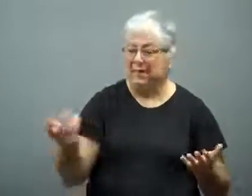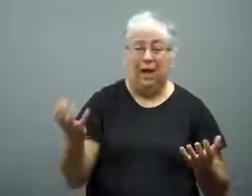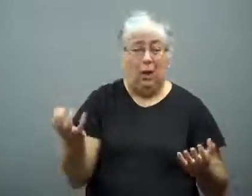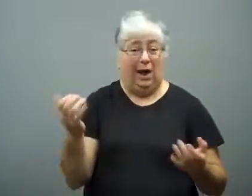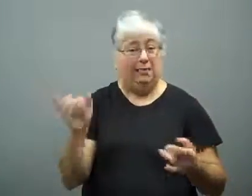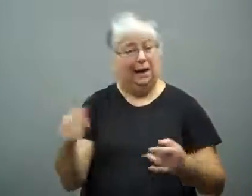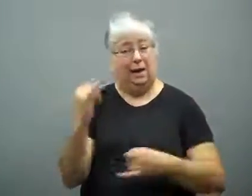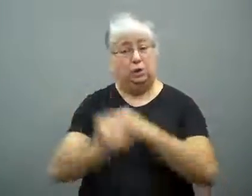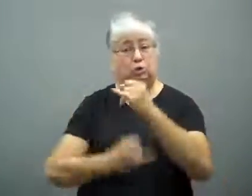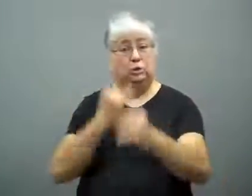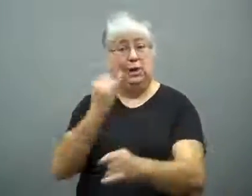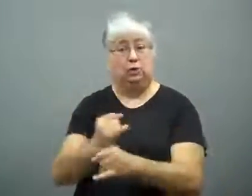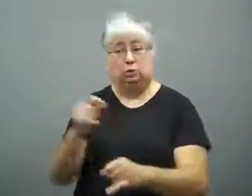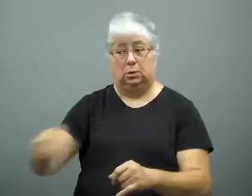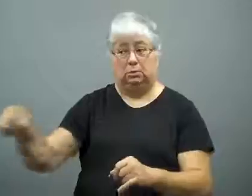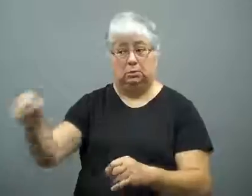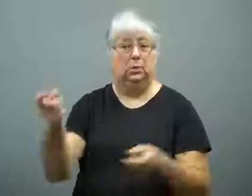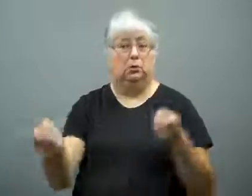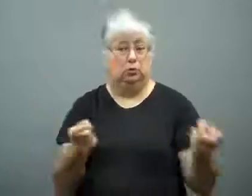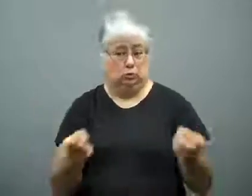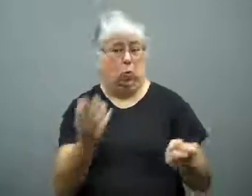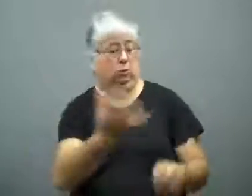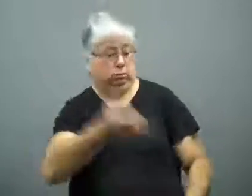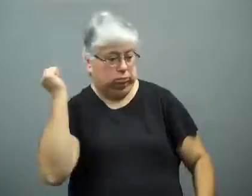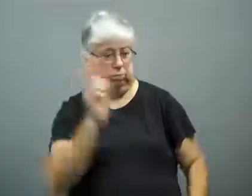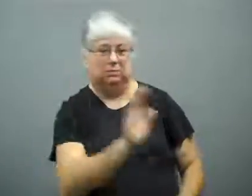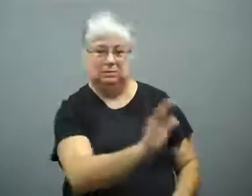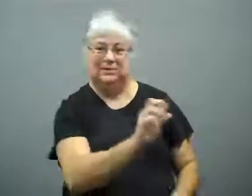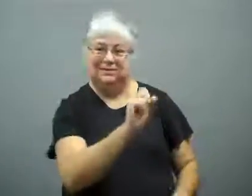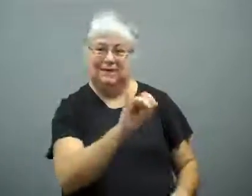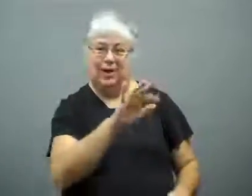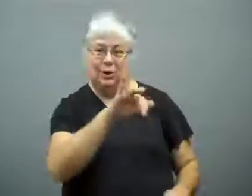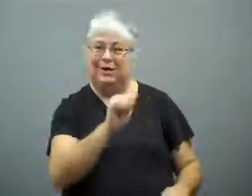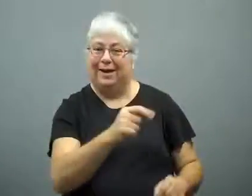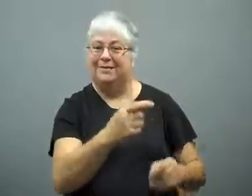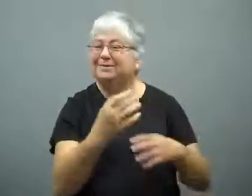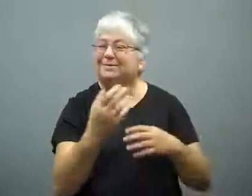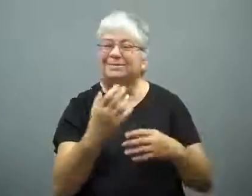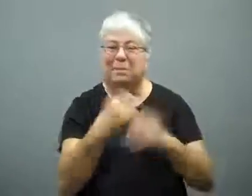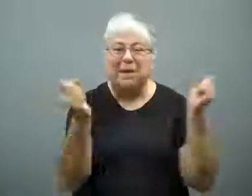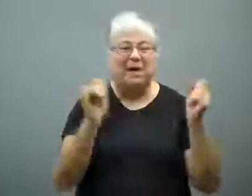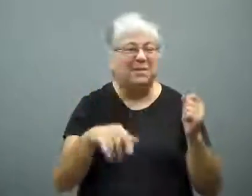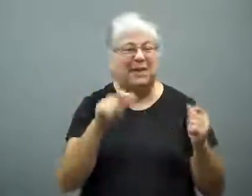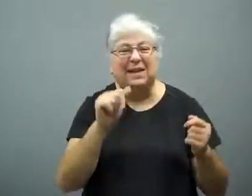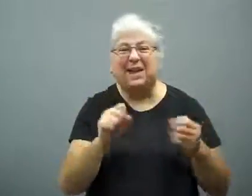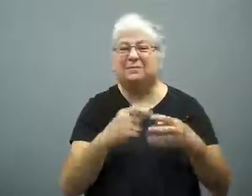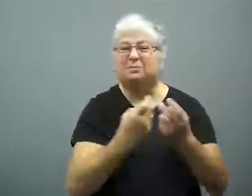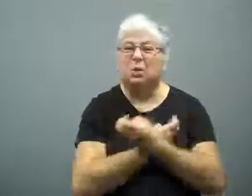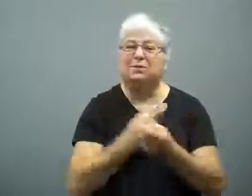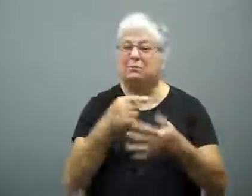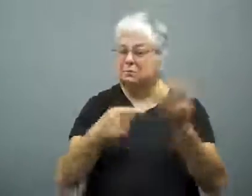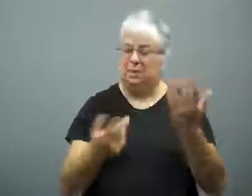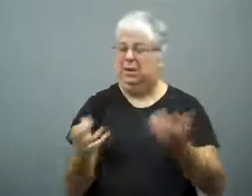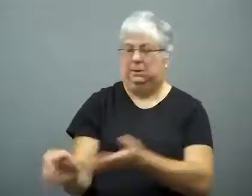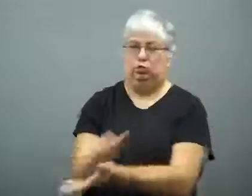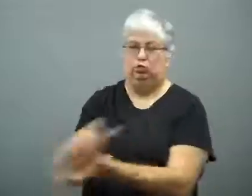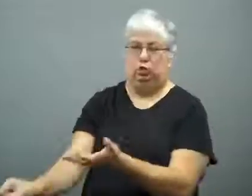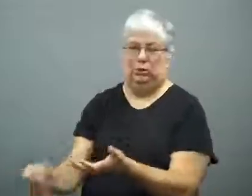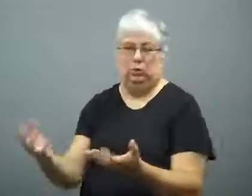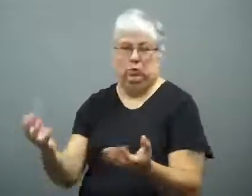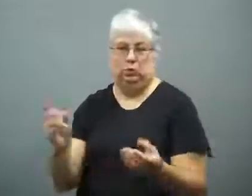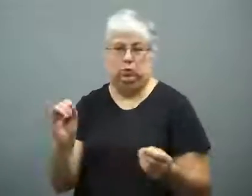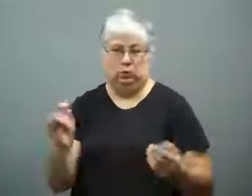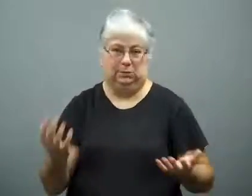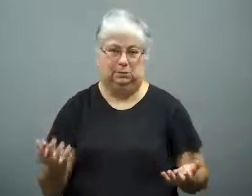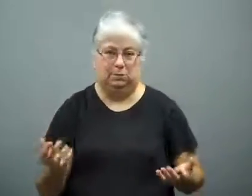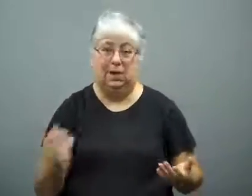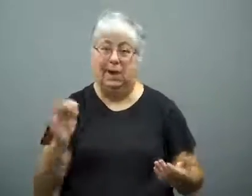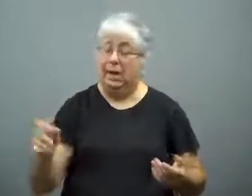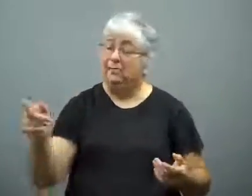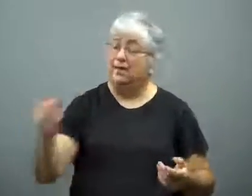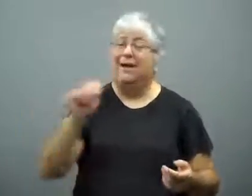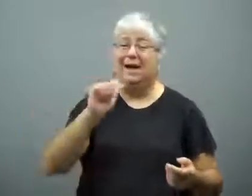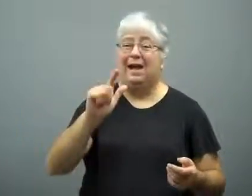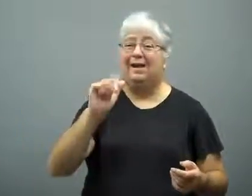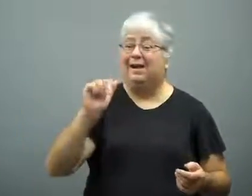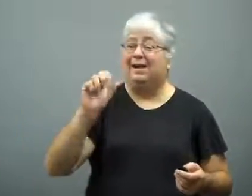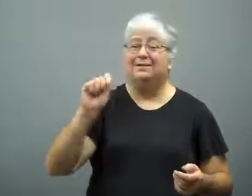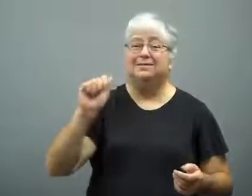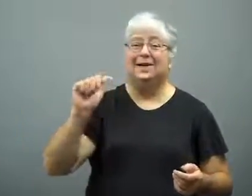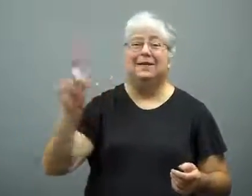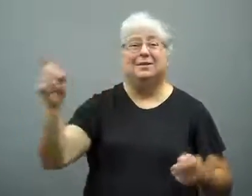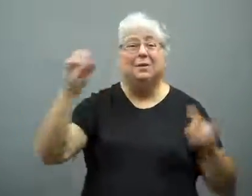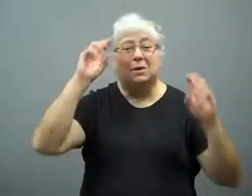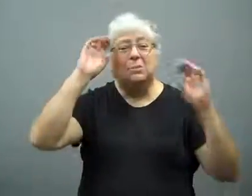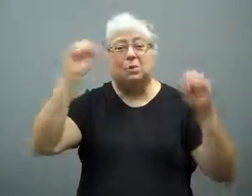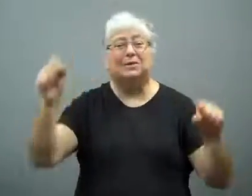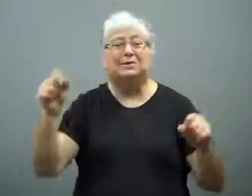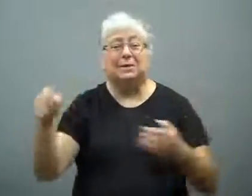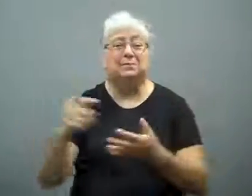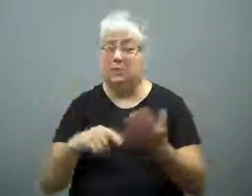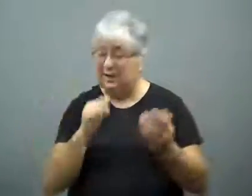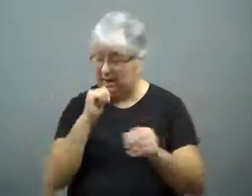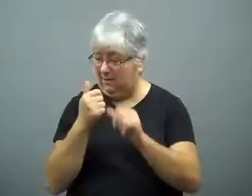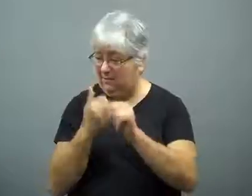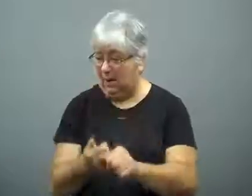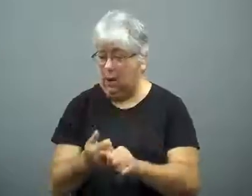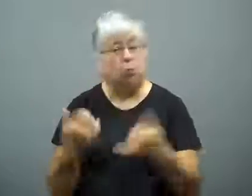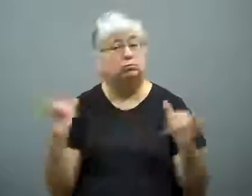He would like the weapons under international control, and destroyed.